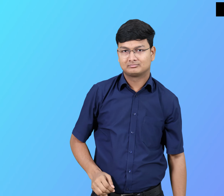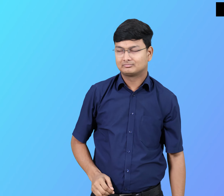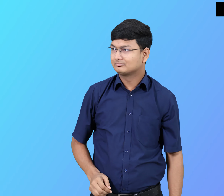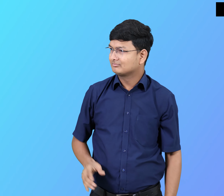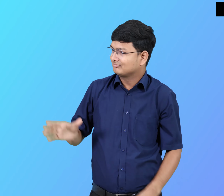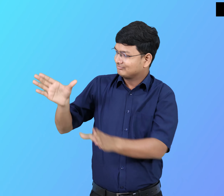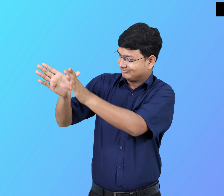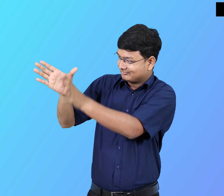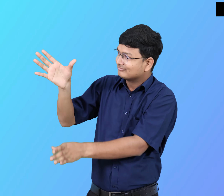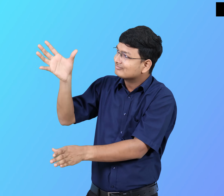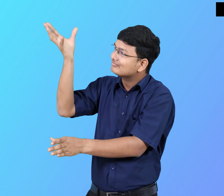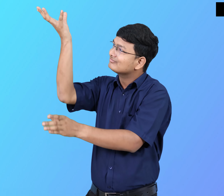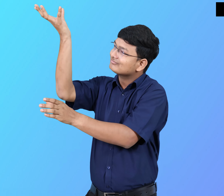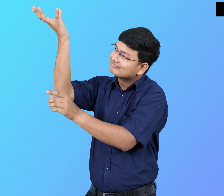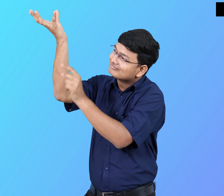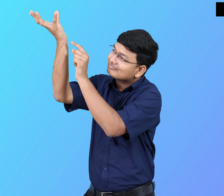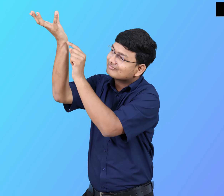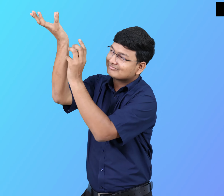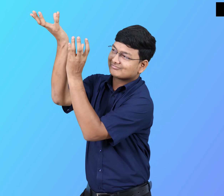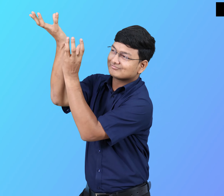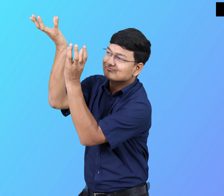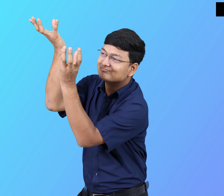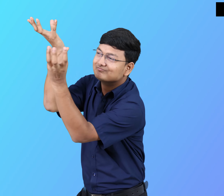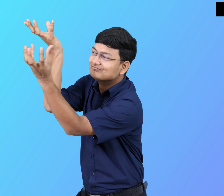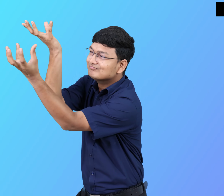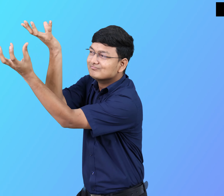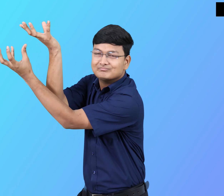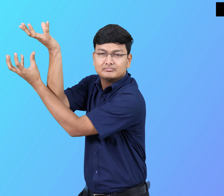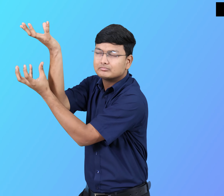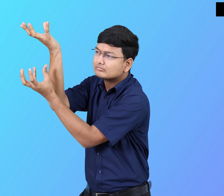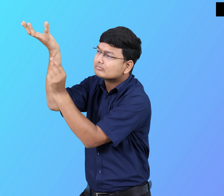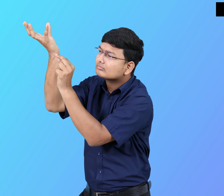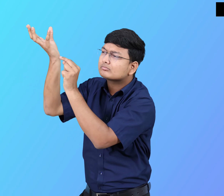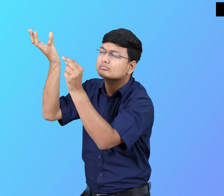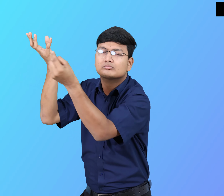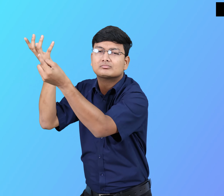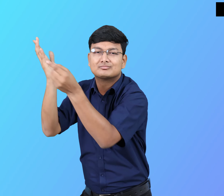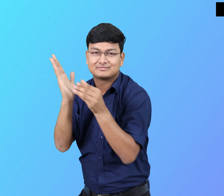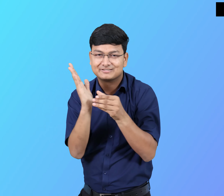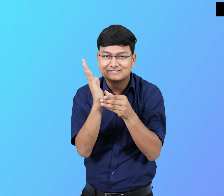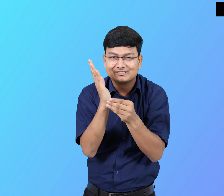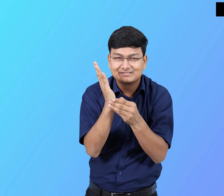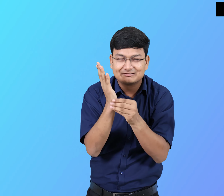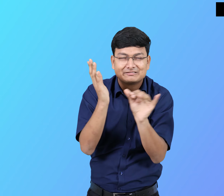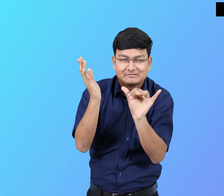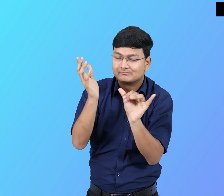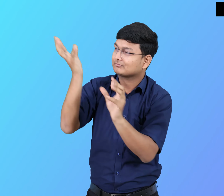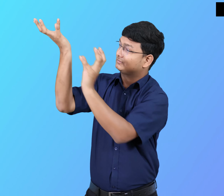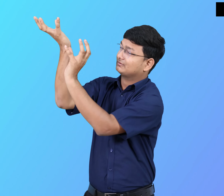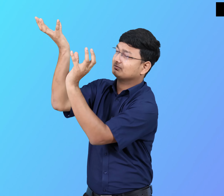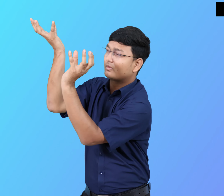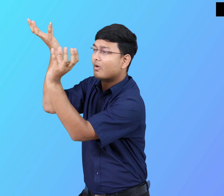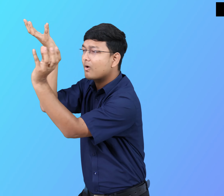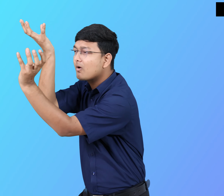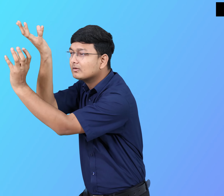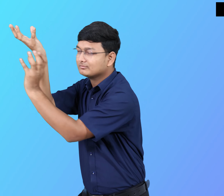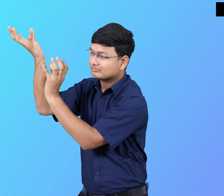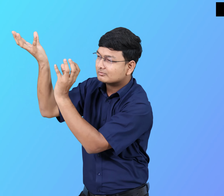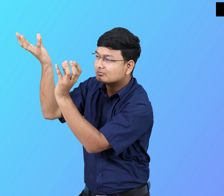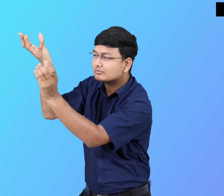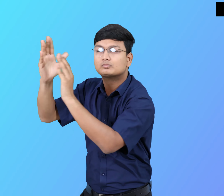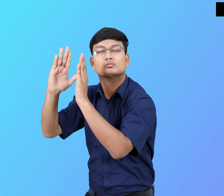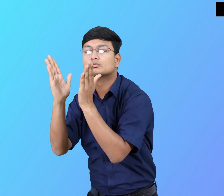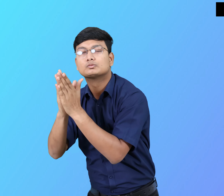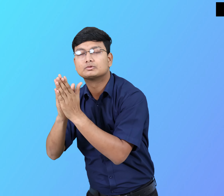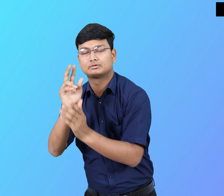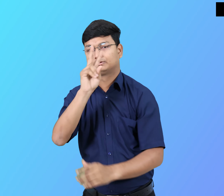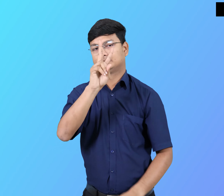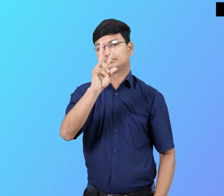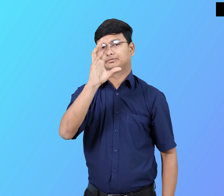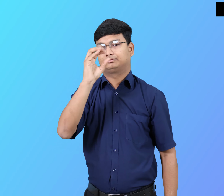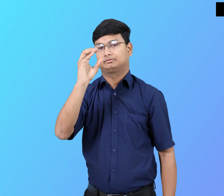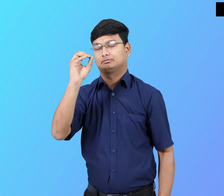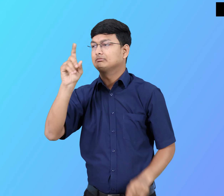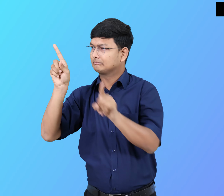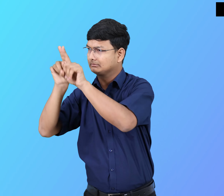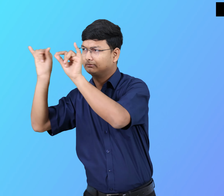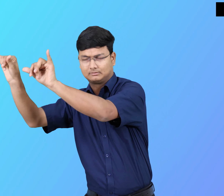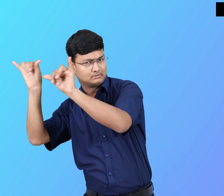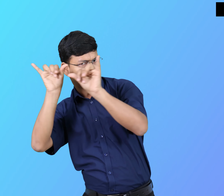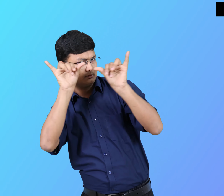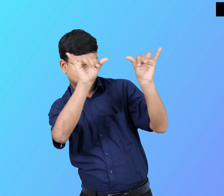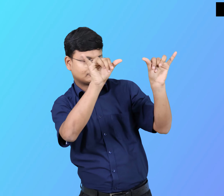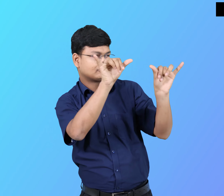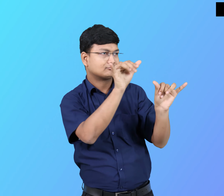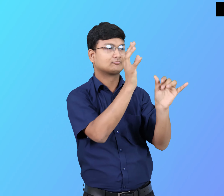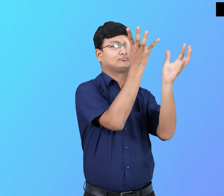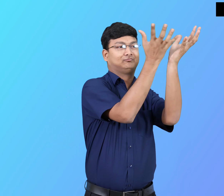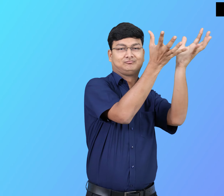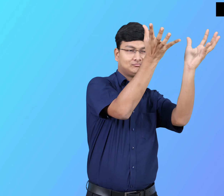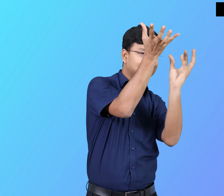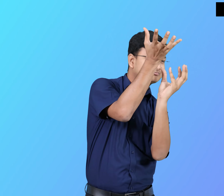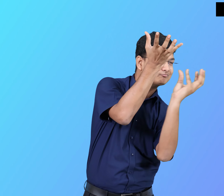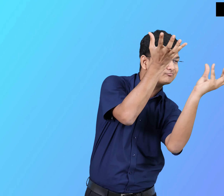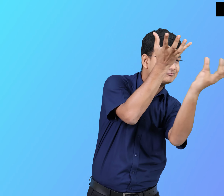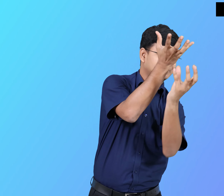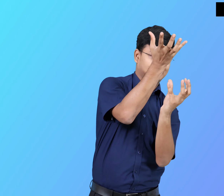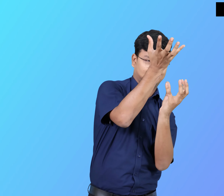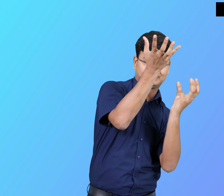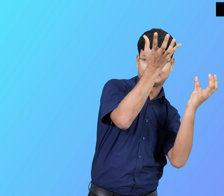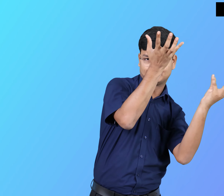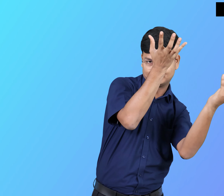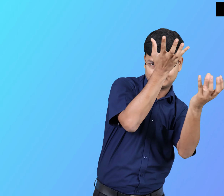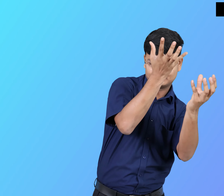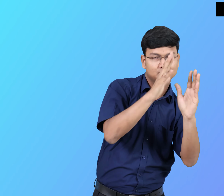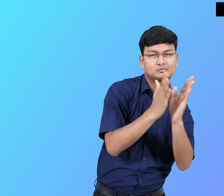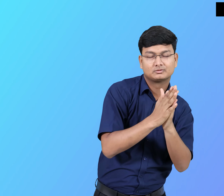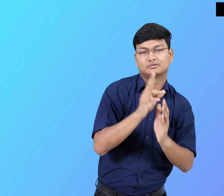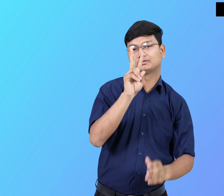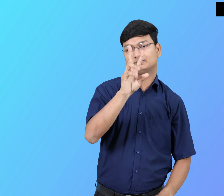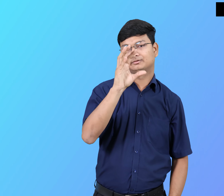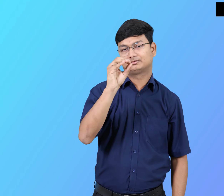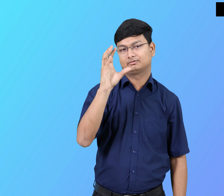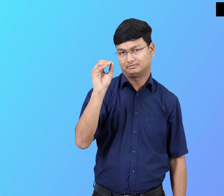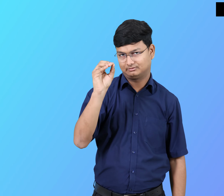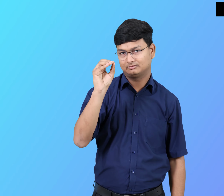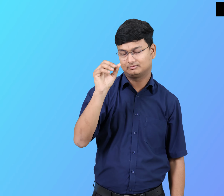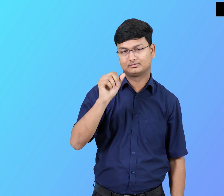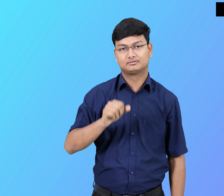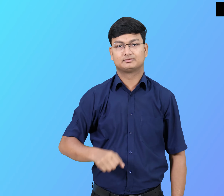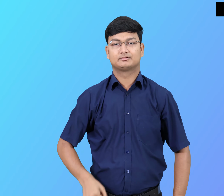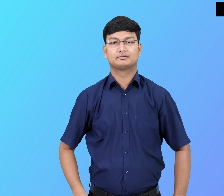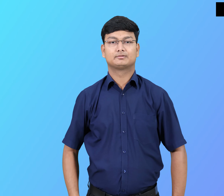The capitals were on top of the pillars, above the bowl-shaped net. There were 200 pomegranates in rows all around the capitals.